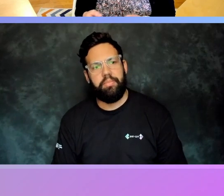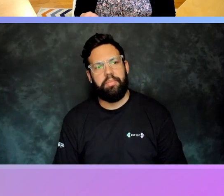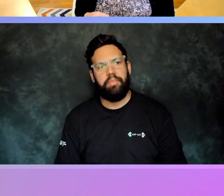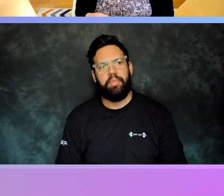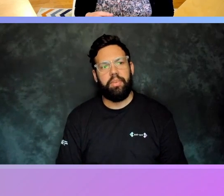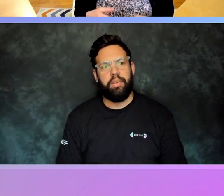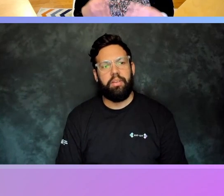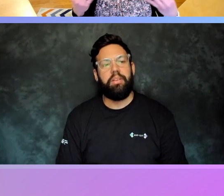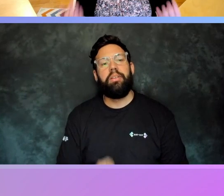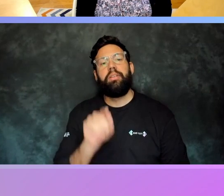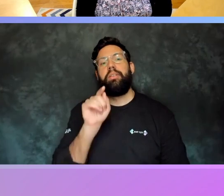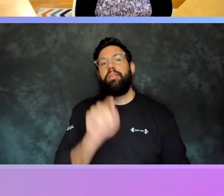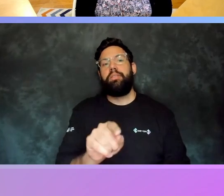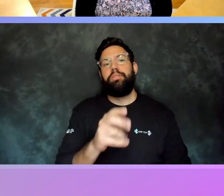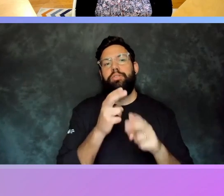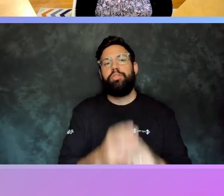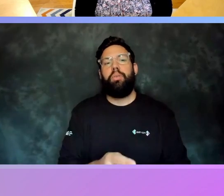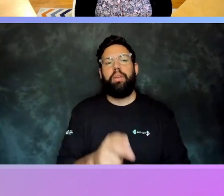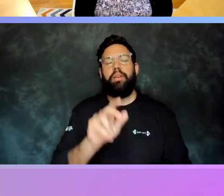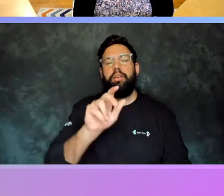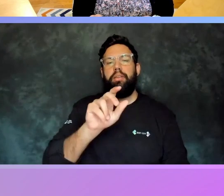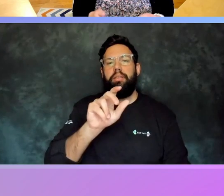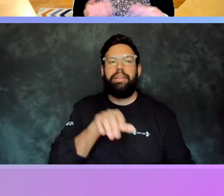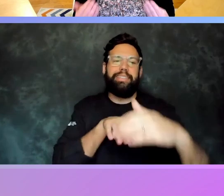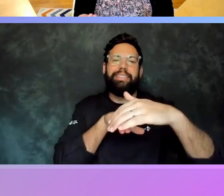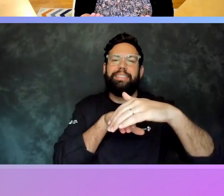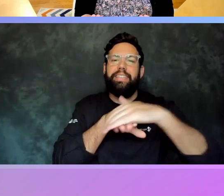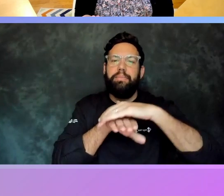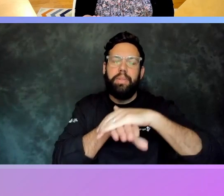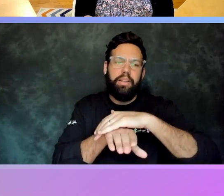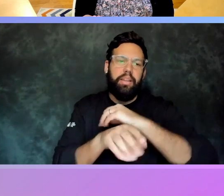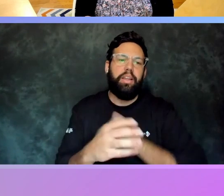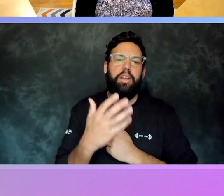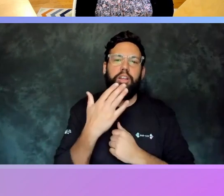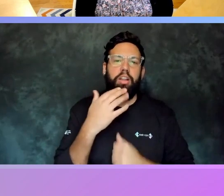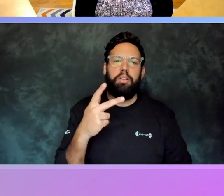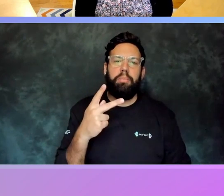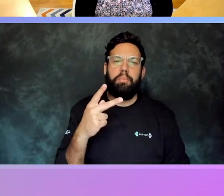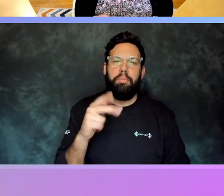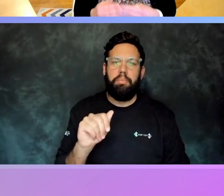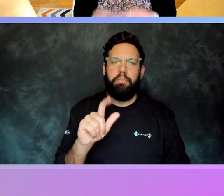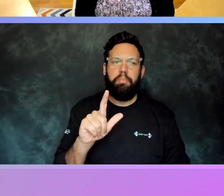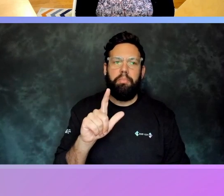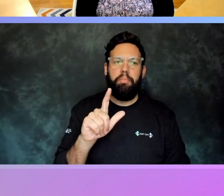top of the gradient or that text on top of an image. I use it when I am doing a mobile testing, so I will take